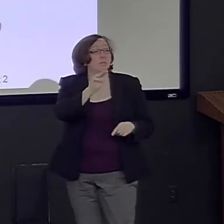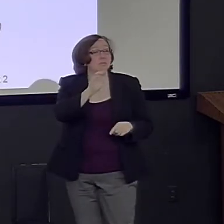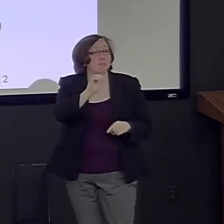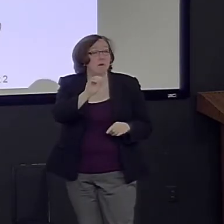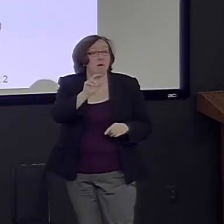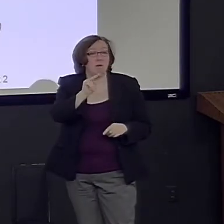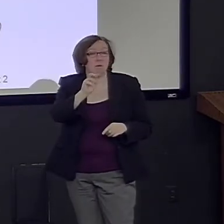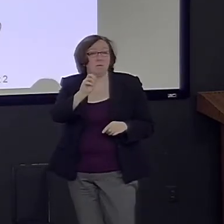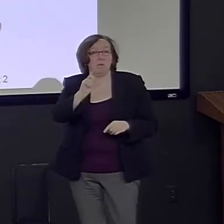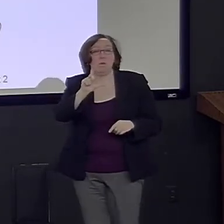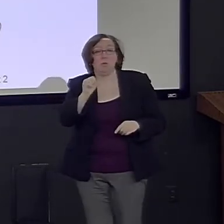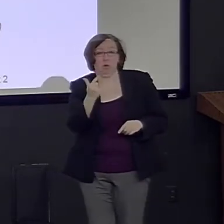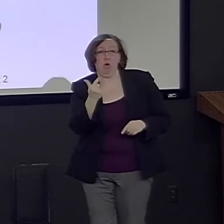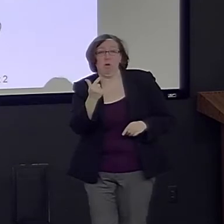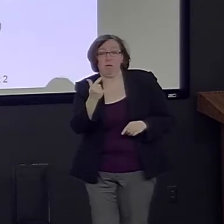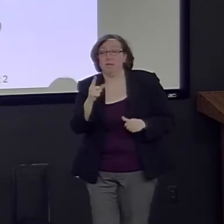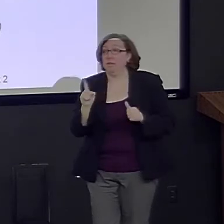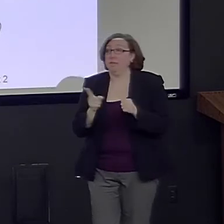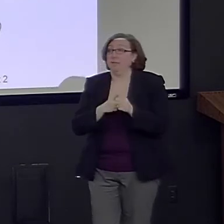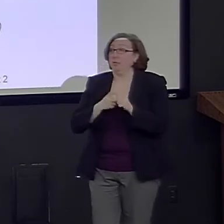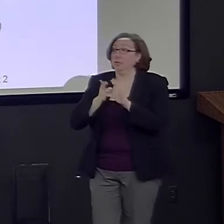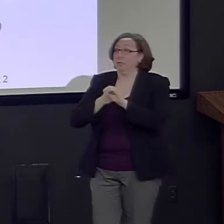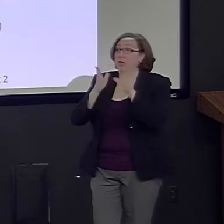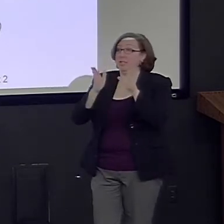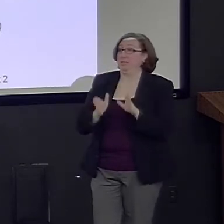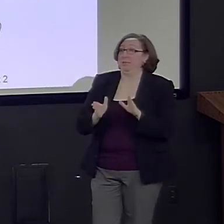participant one gets a picture as is here,